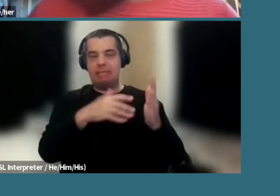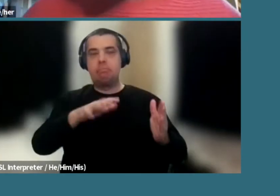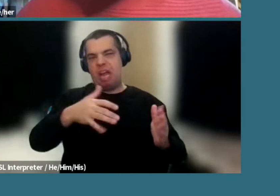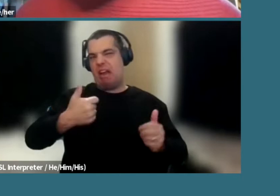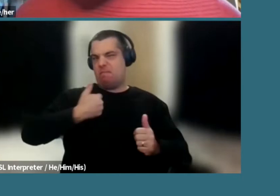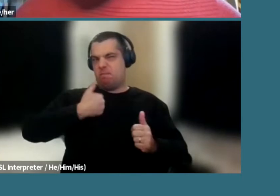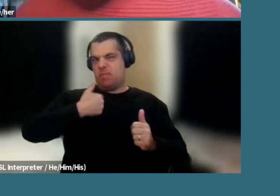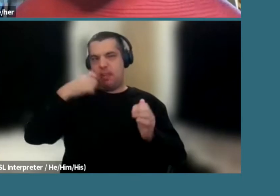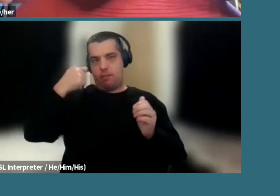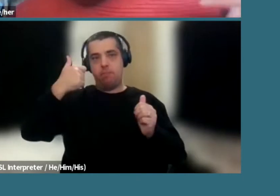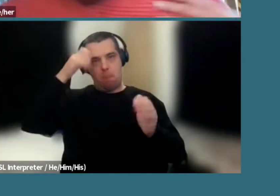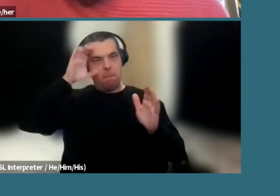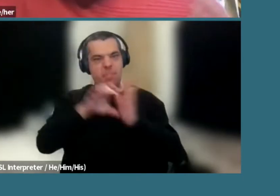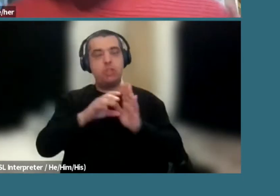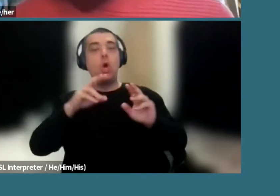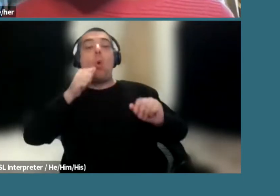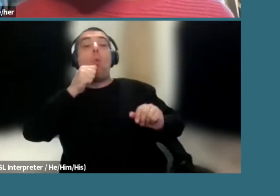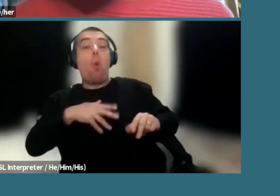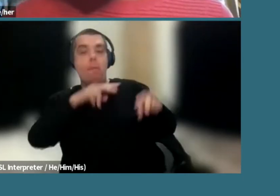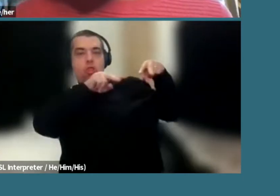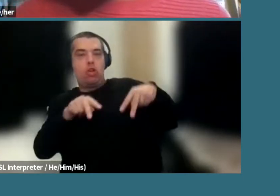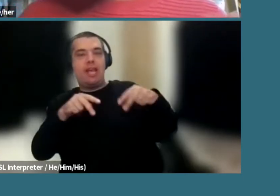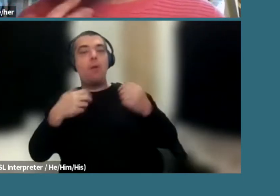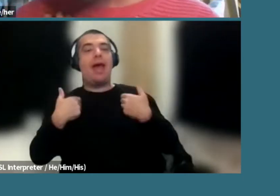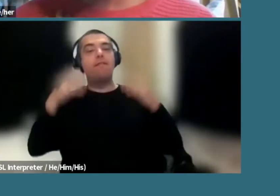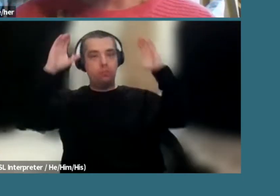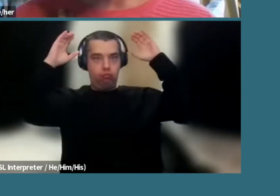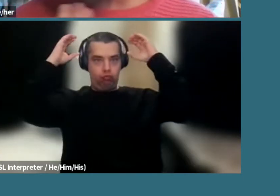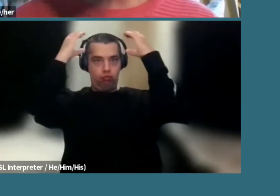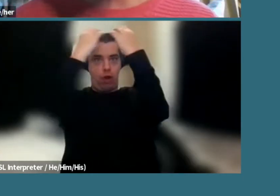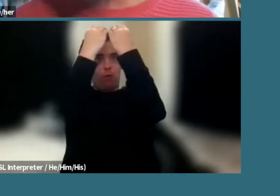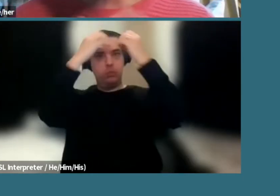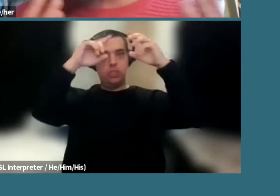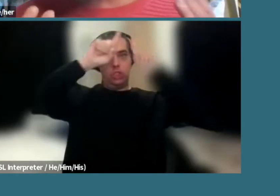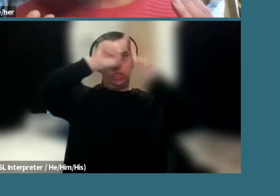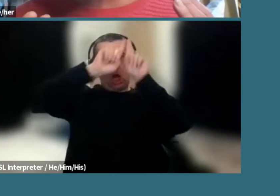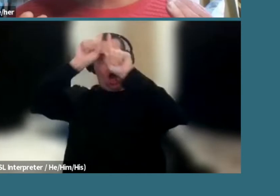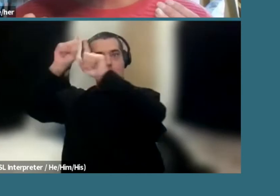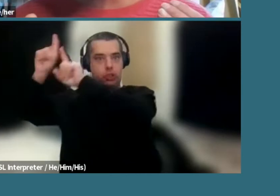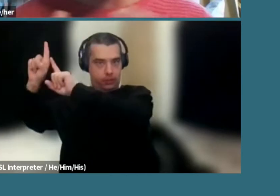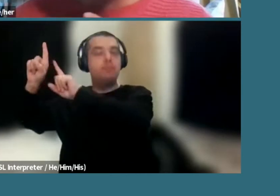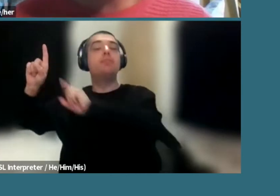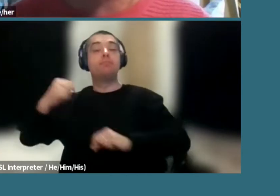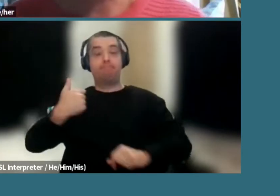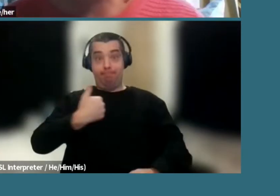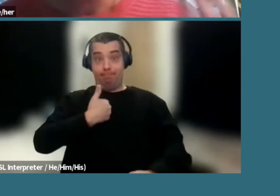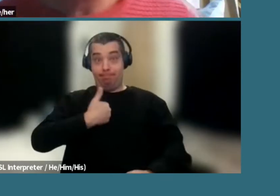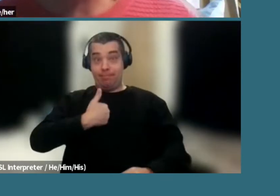of a woman looking down with a crown of stars around her head and a white scarf. I live with low vision.